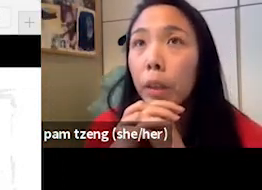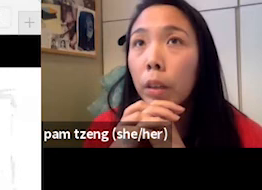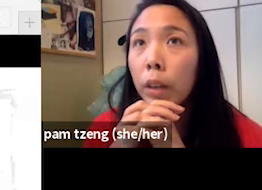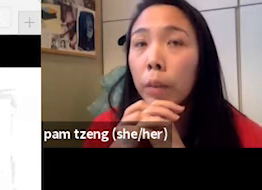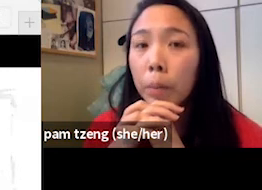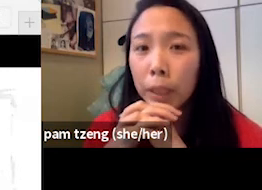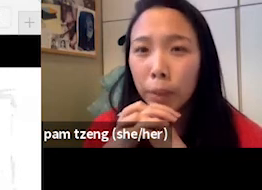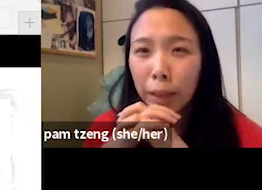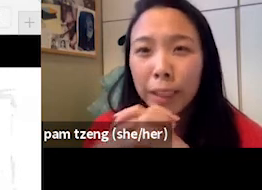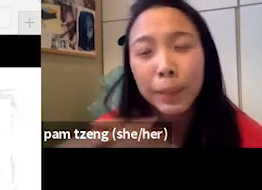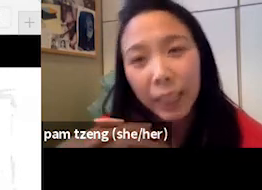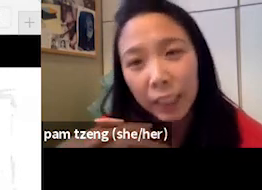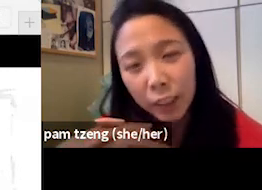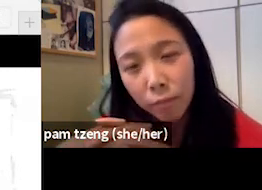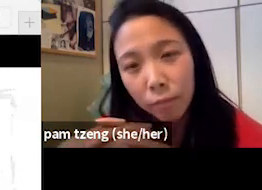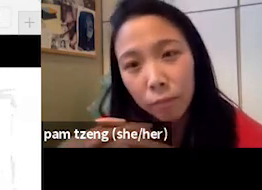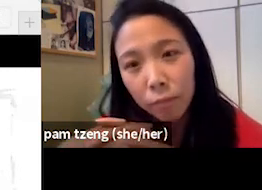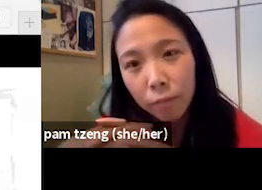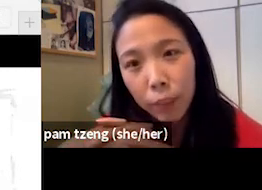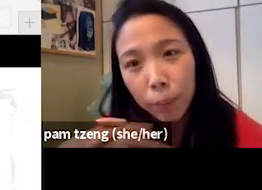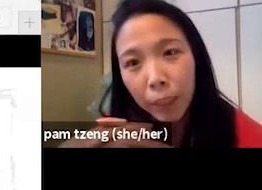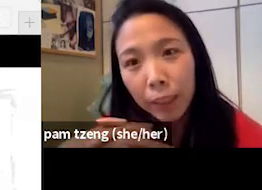create from a place without explanation is a big thing.